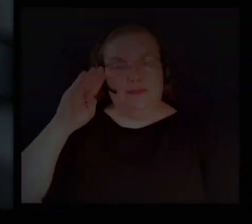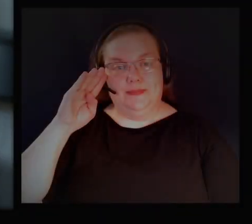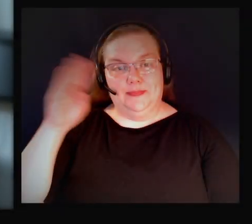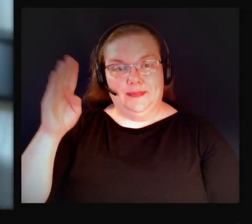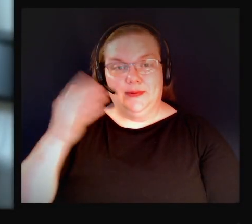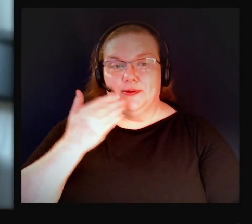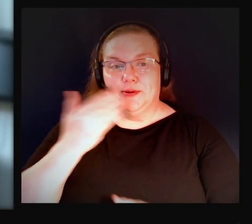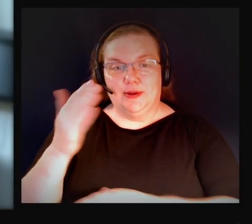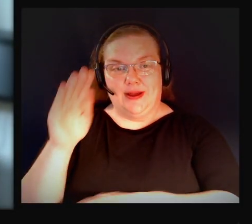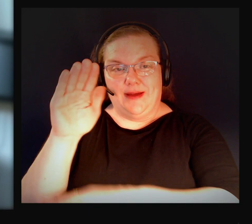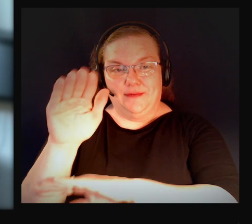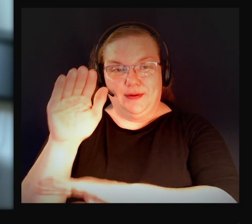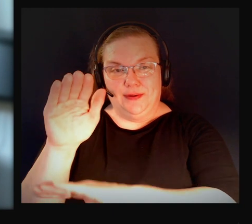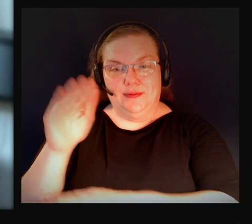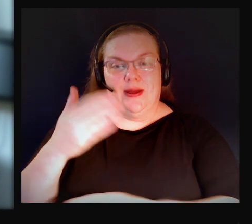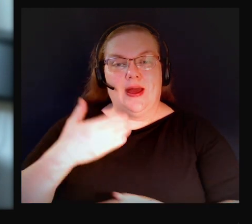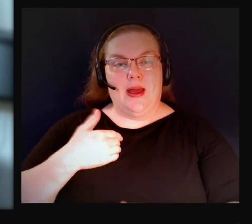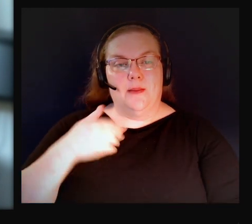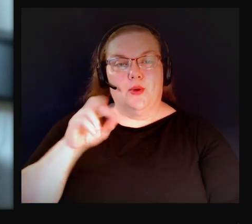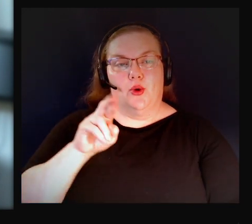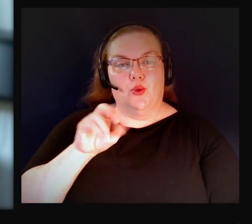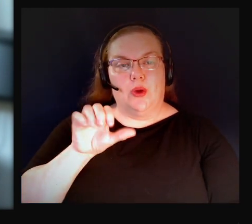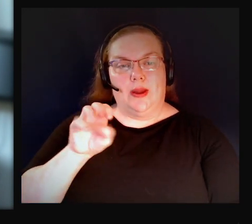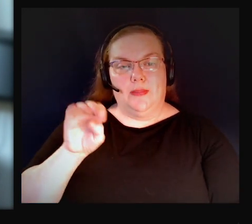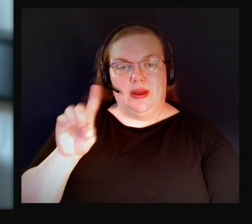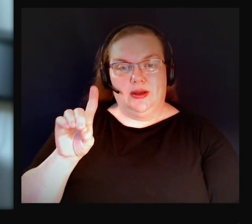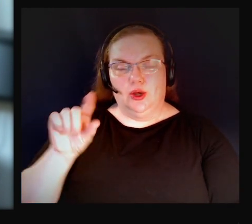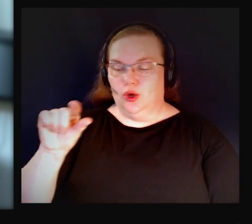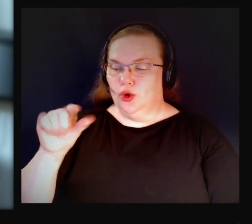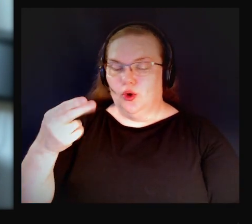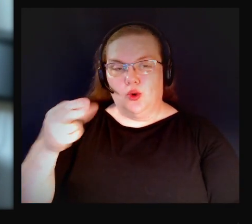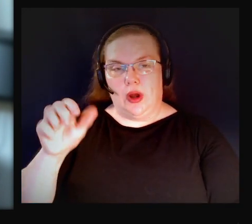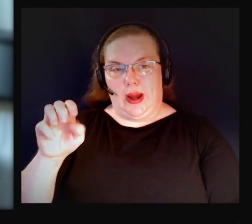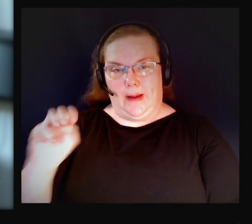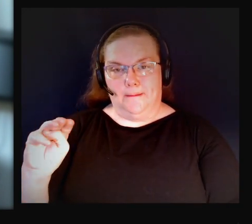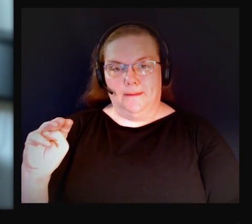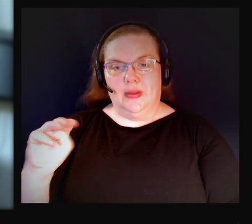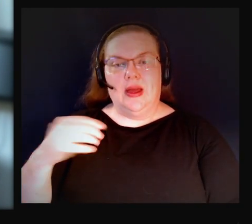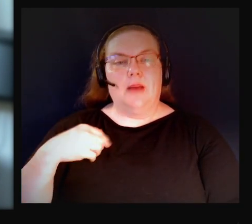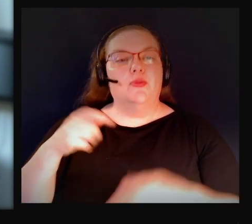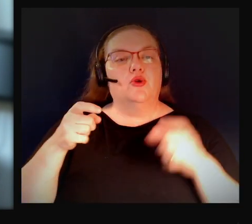Good afternoon. I'm Raymond Graham, the Director of the Platform Graphics Team at Unity Software.